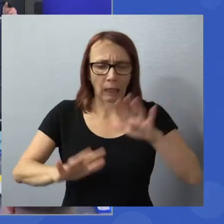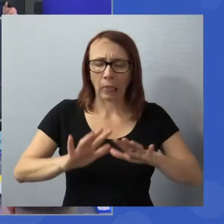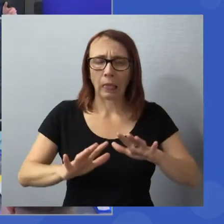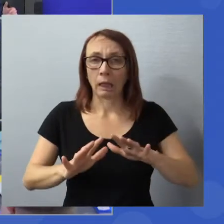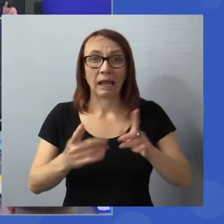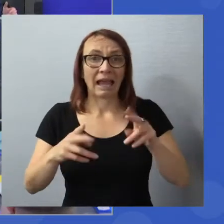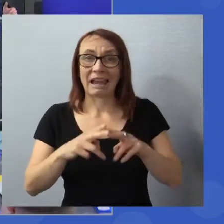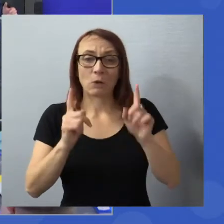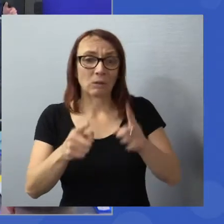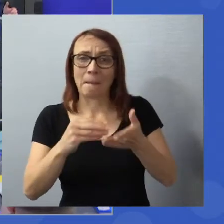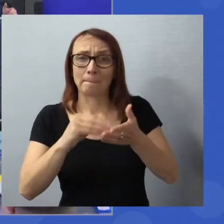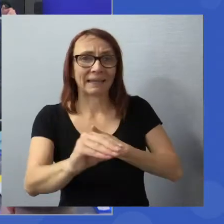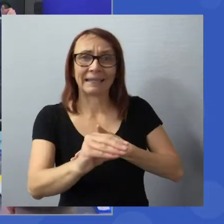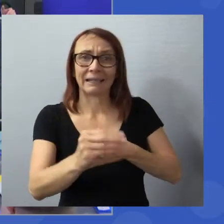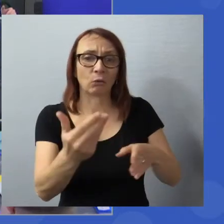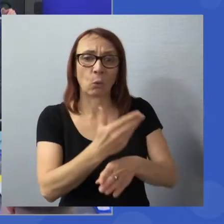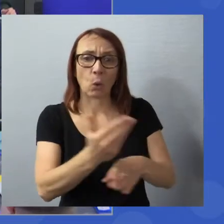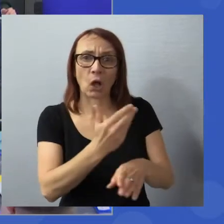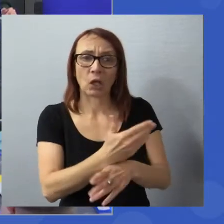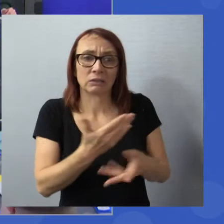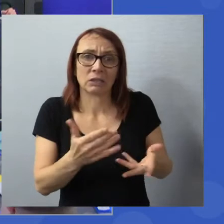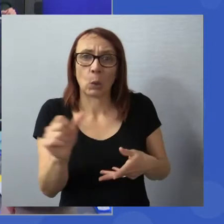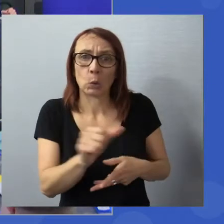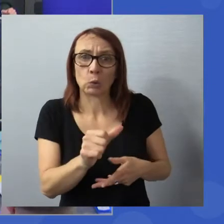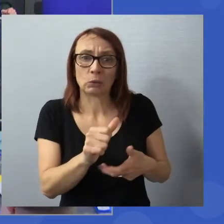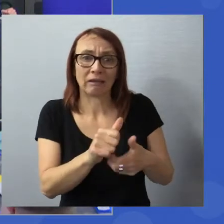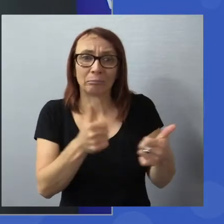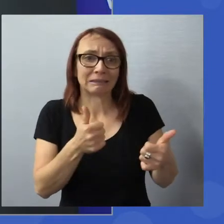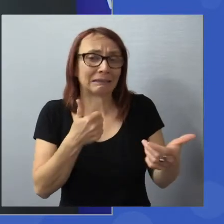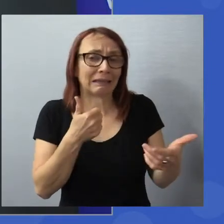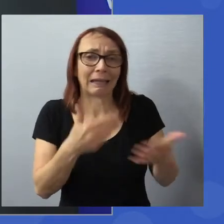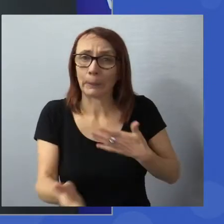your workers a fair wage should you be in business drawing not and if it's not